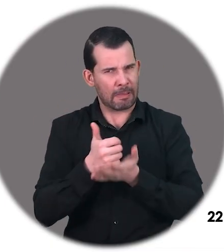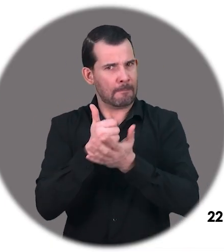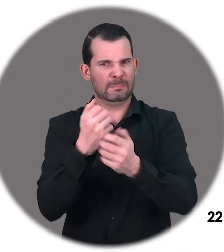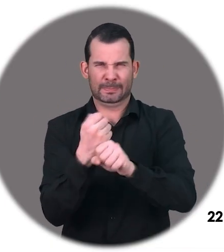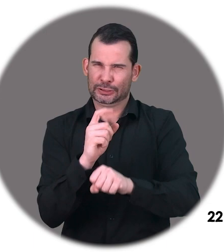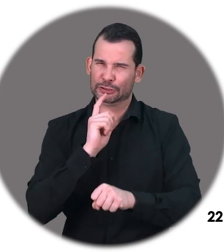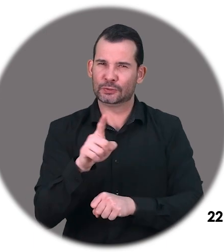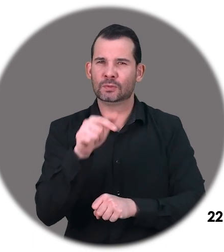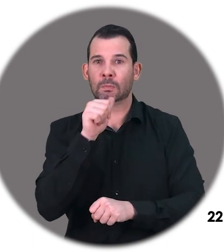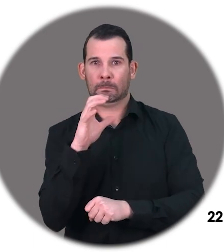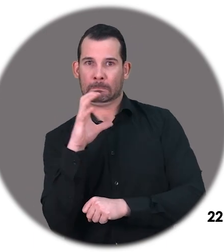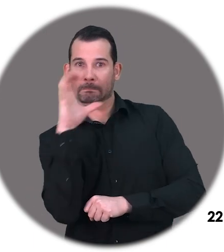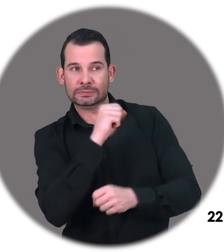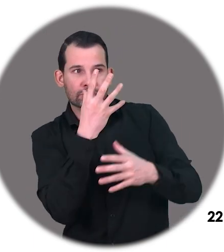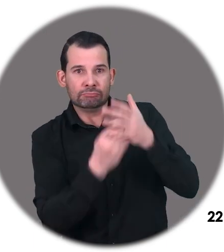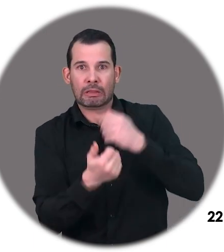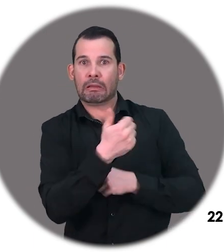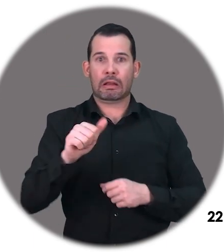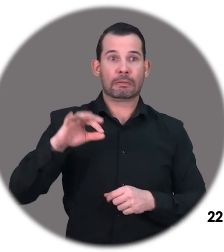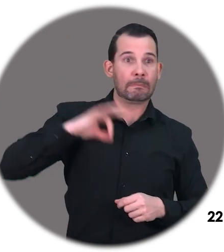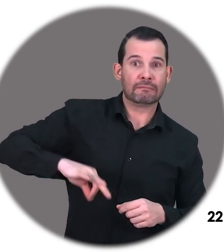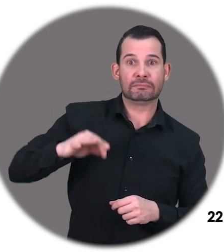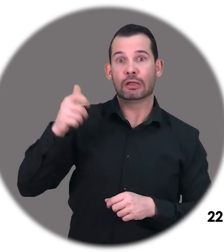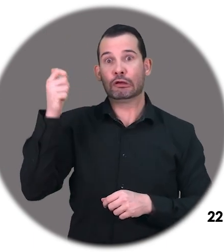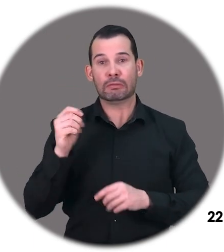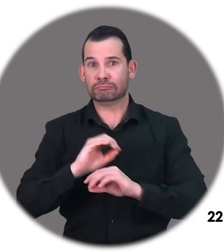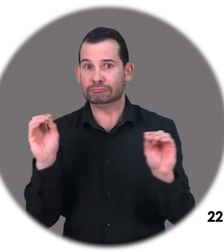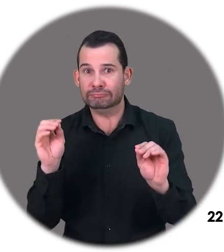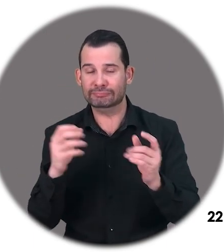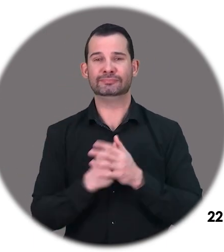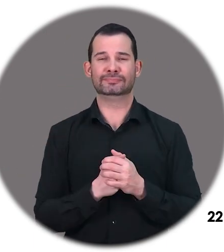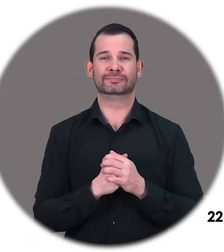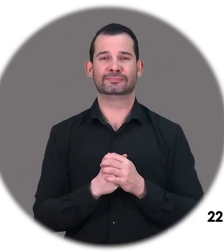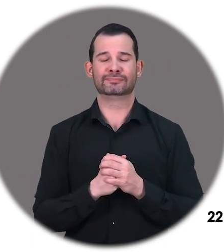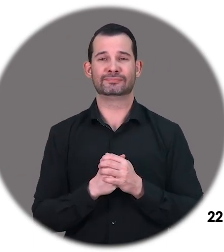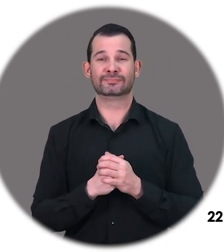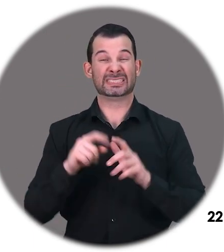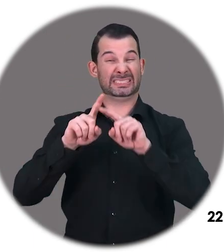everything, and helps make sure you don’t miss out on any benefits and credits.